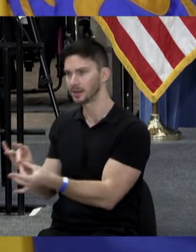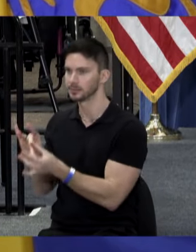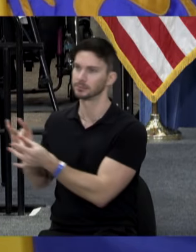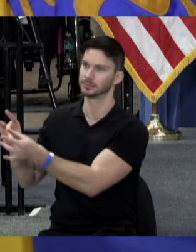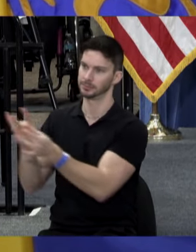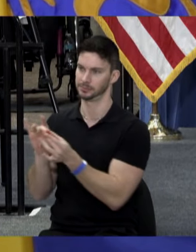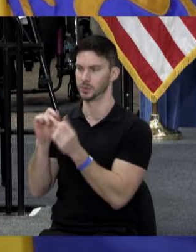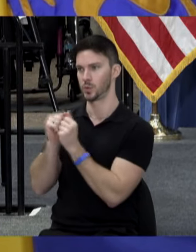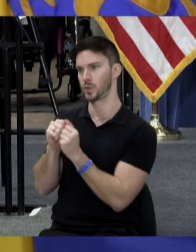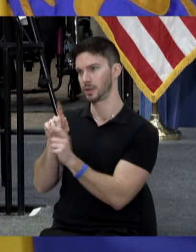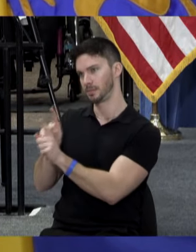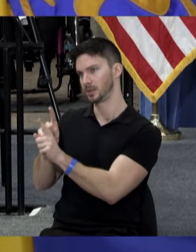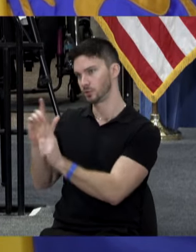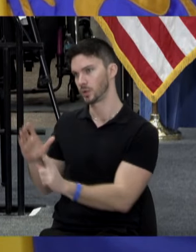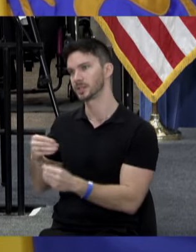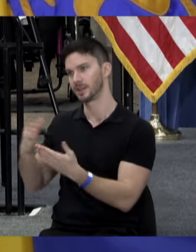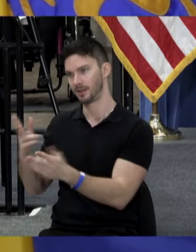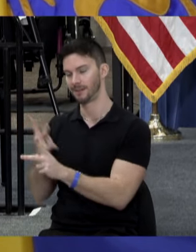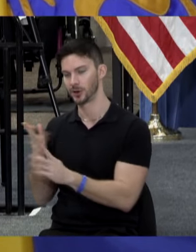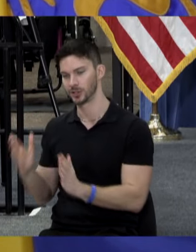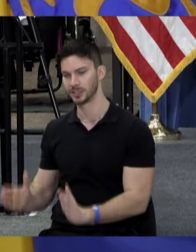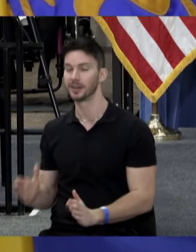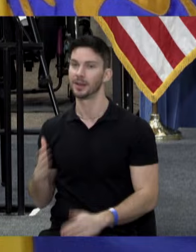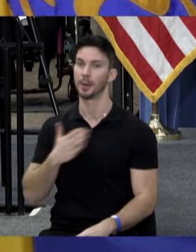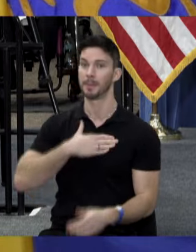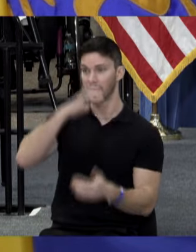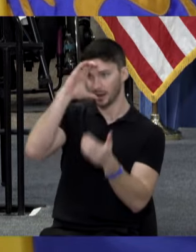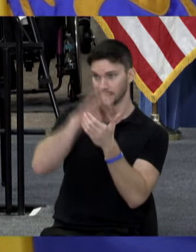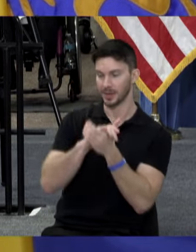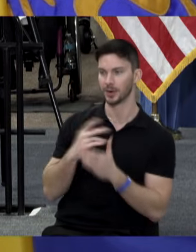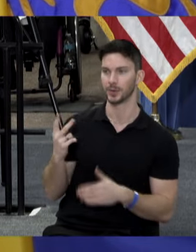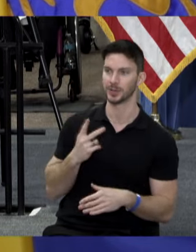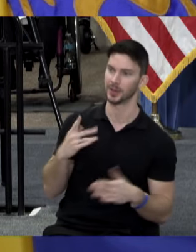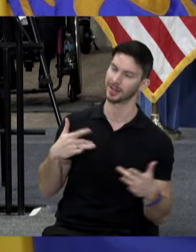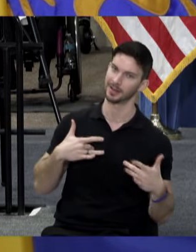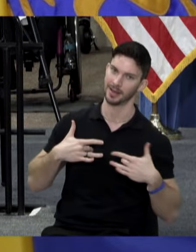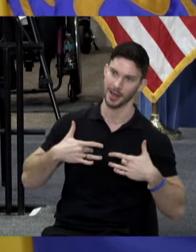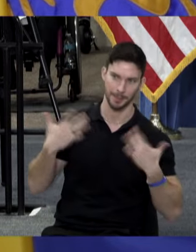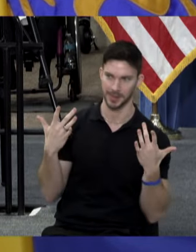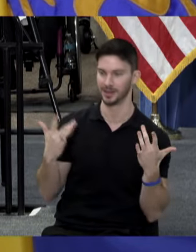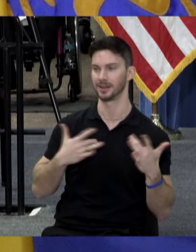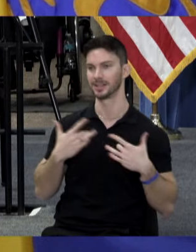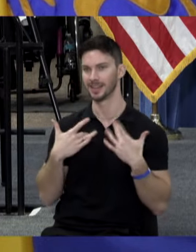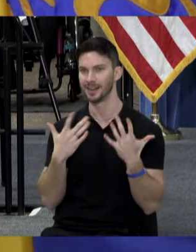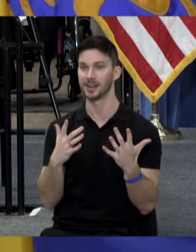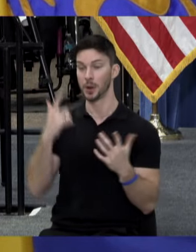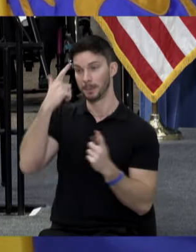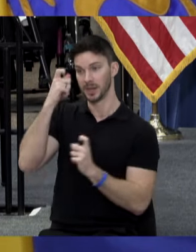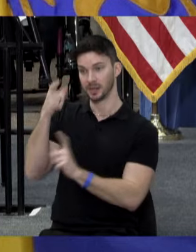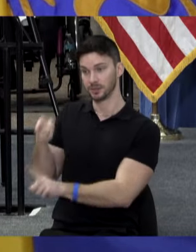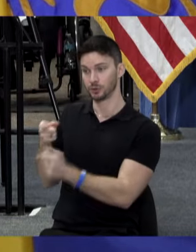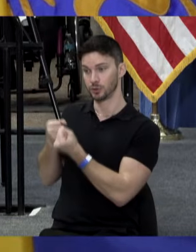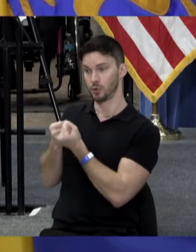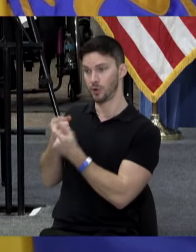My husband, I'm so happy and excited to share that because of the support from Reed and mentors that